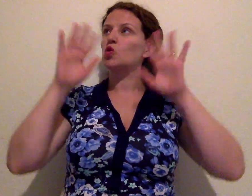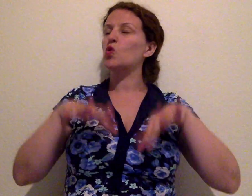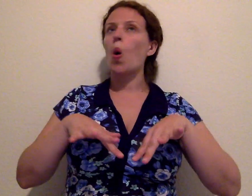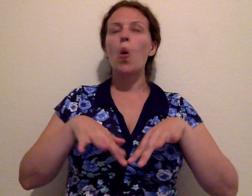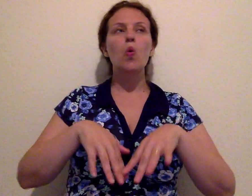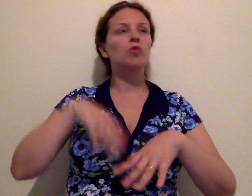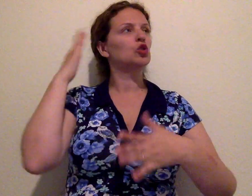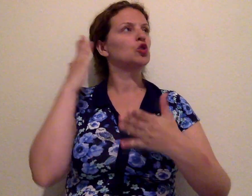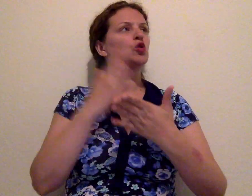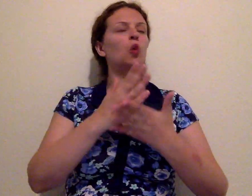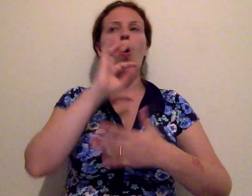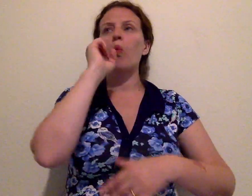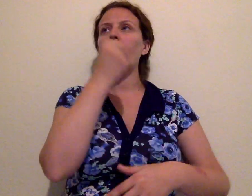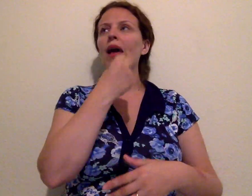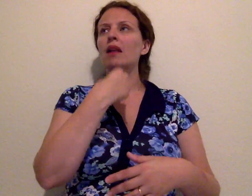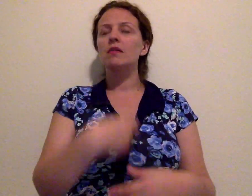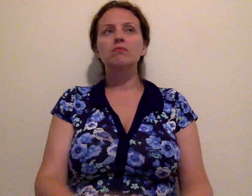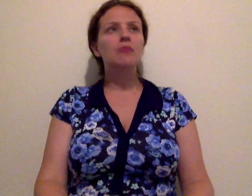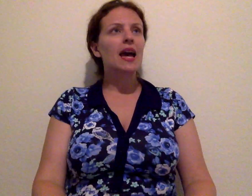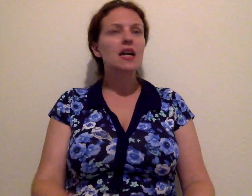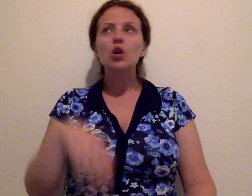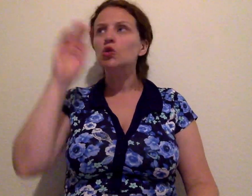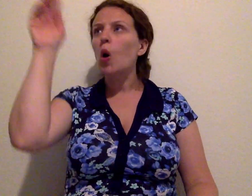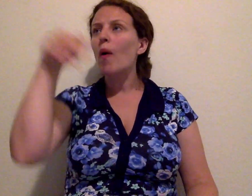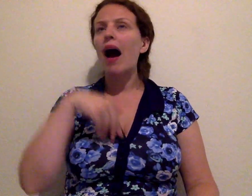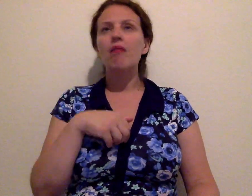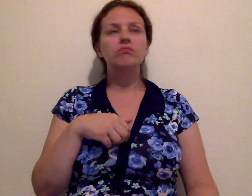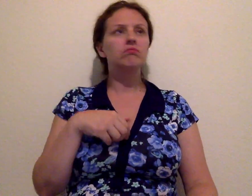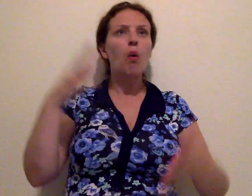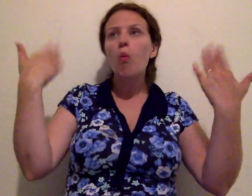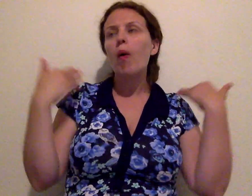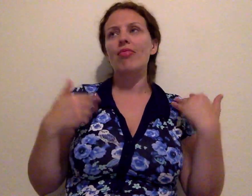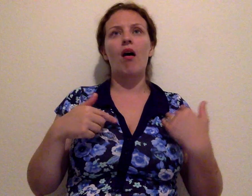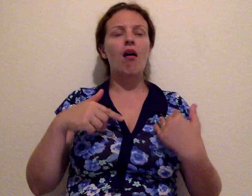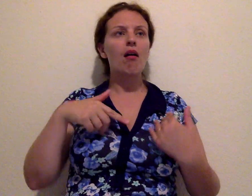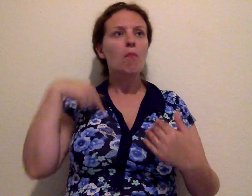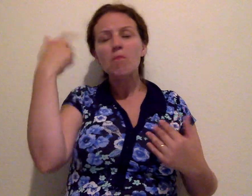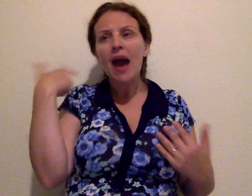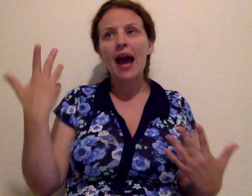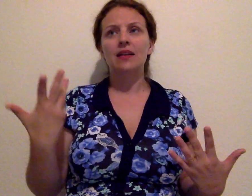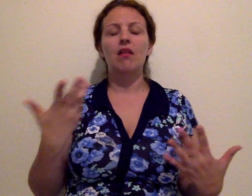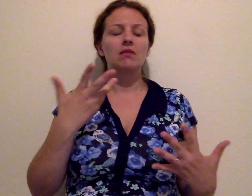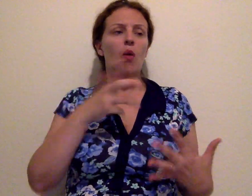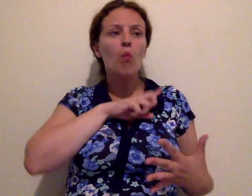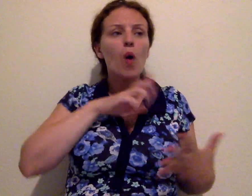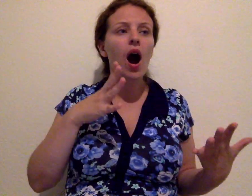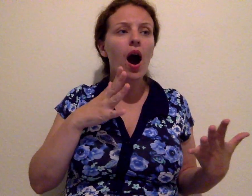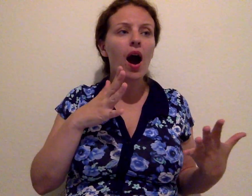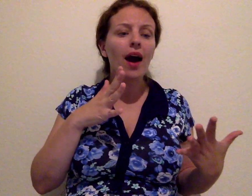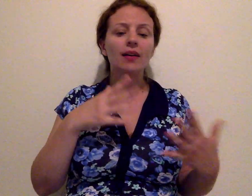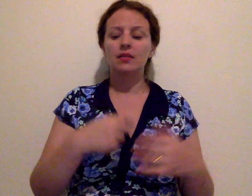"I'm sure it will snow, go out in this weather is madness."